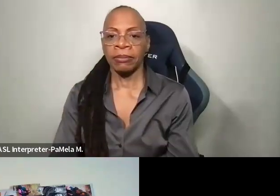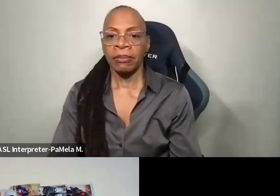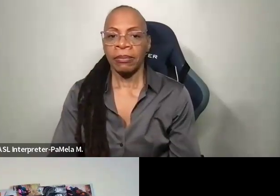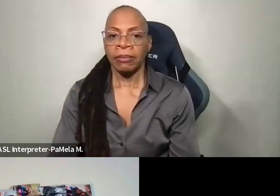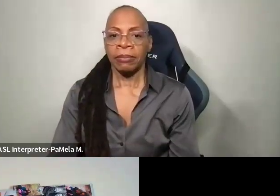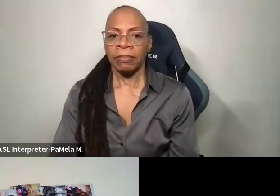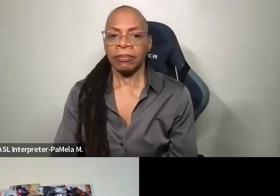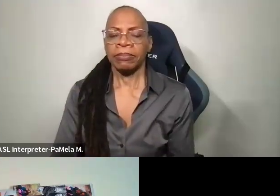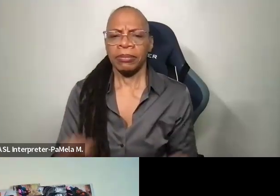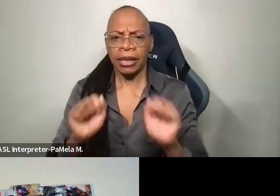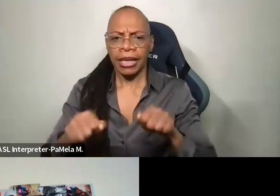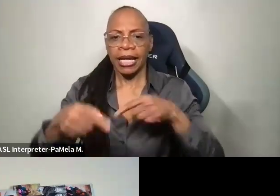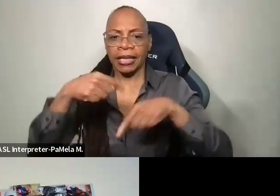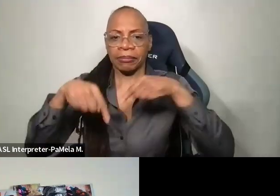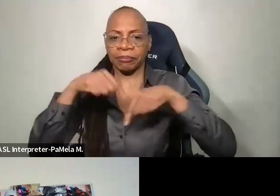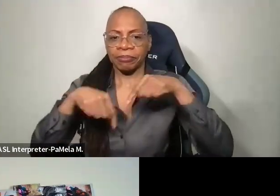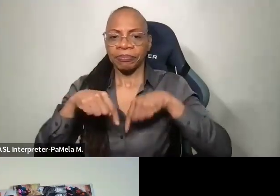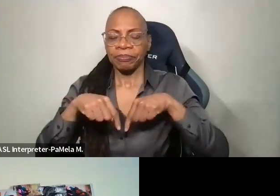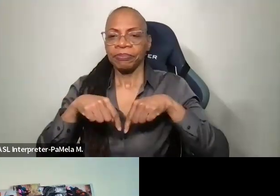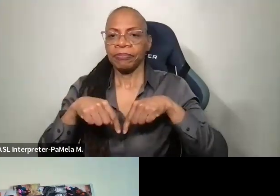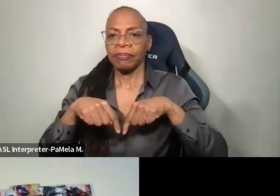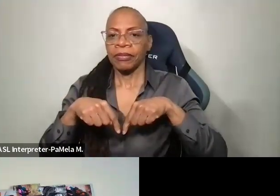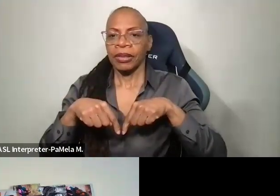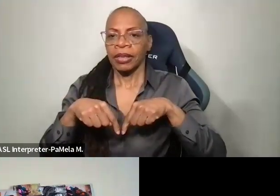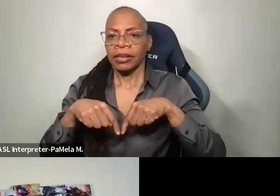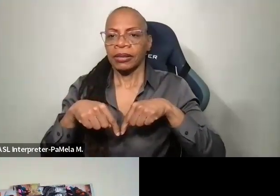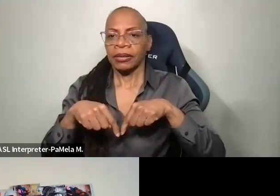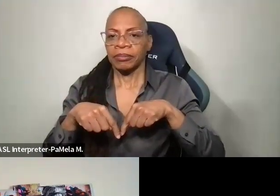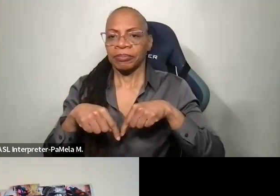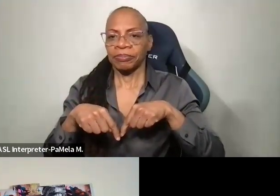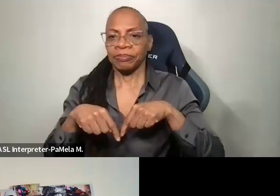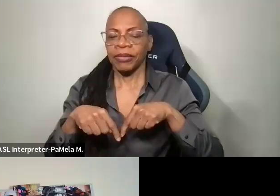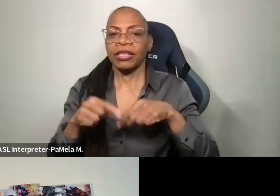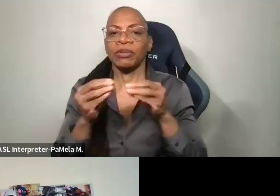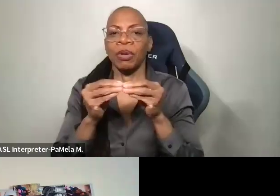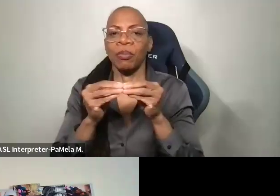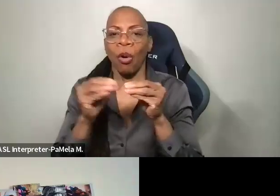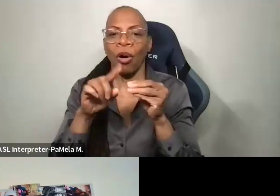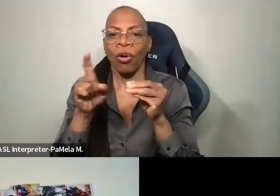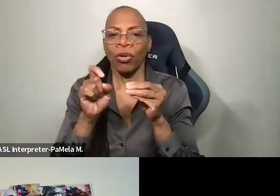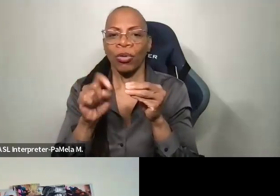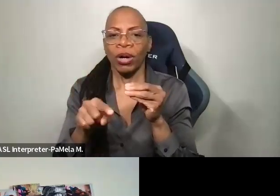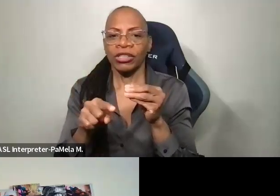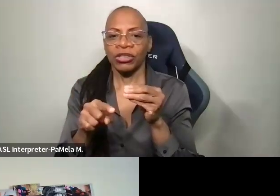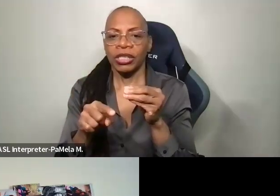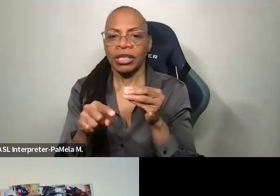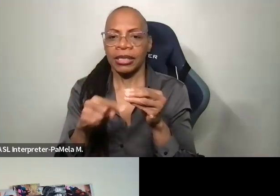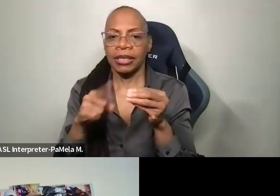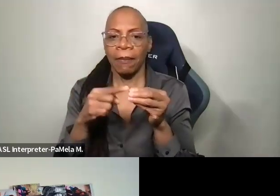Can I go back to data sharing and visibility because there have been a couple more questions that have come up in about that specifically.